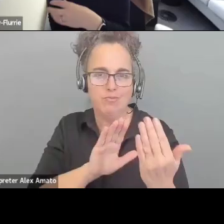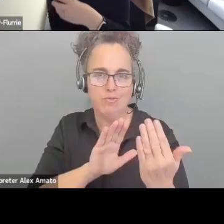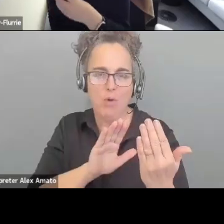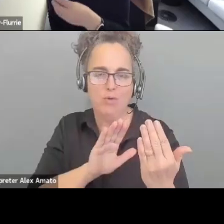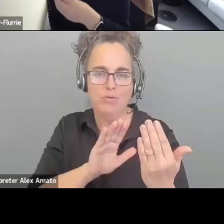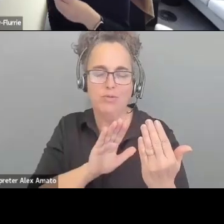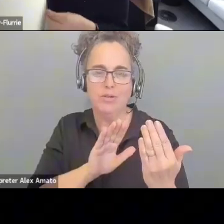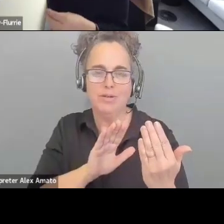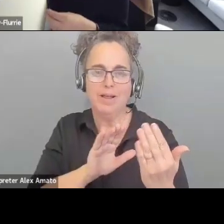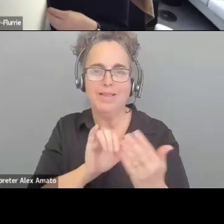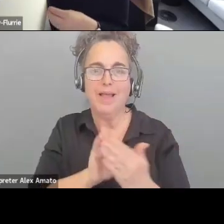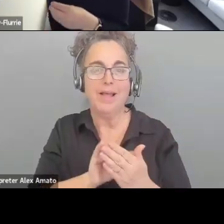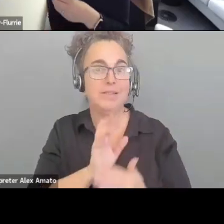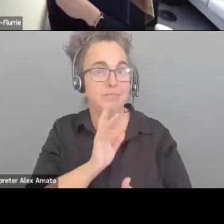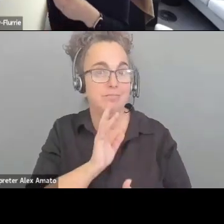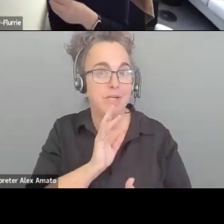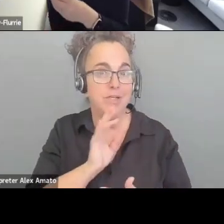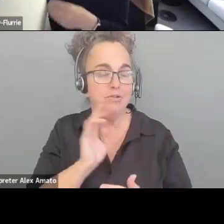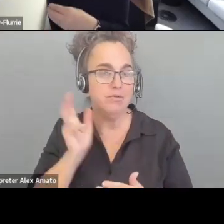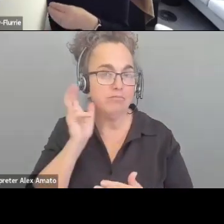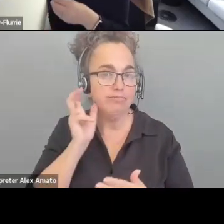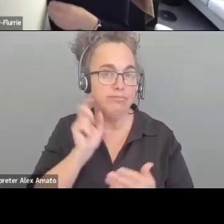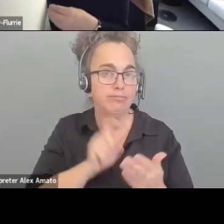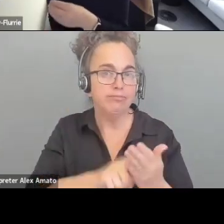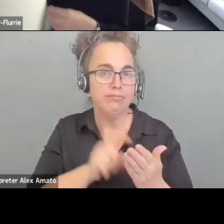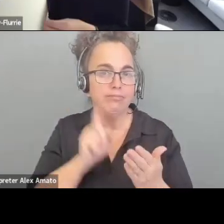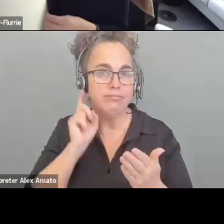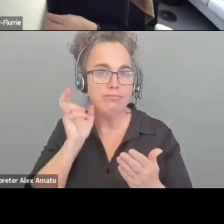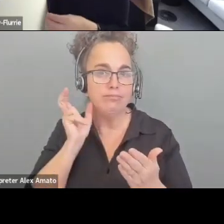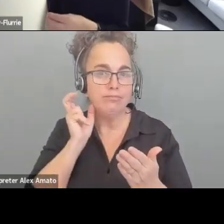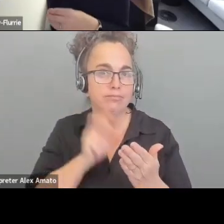that speech recognition understands disabled voice.